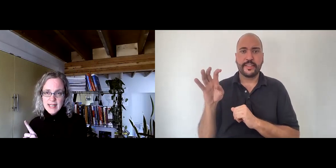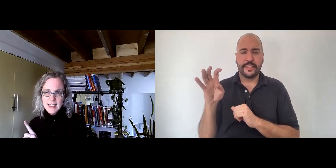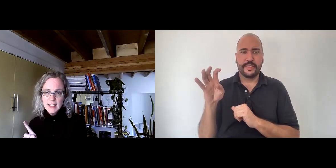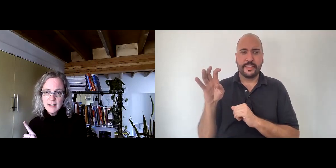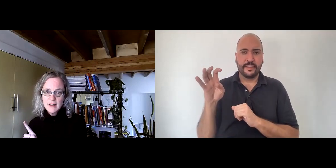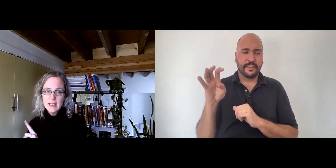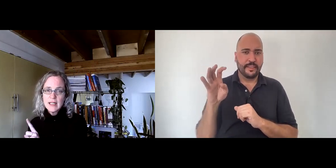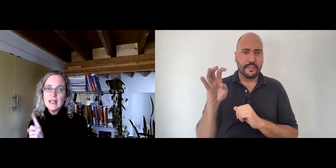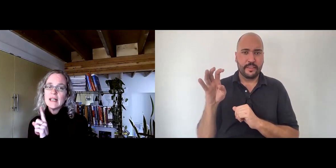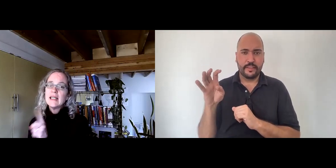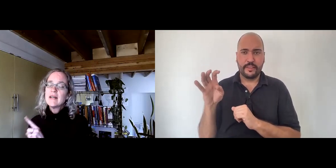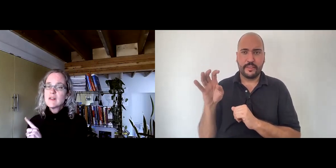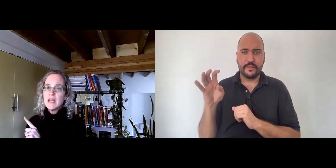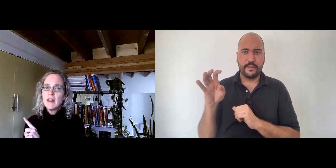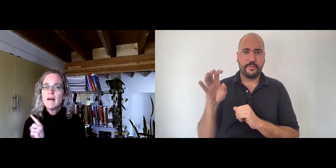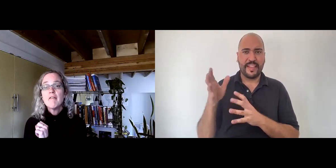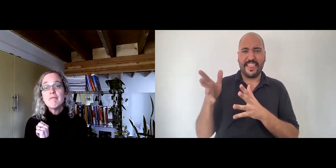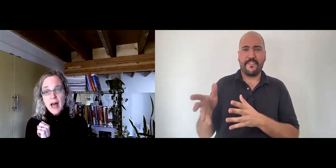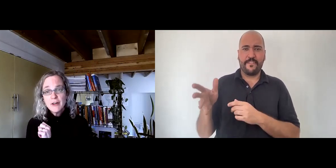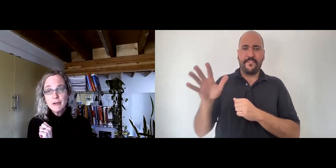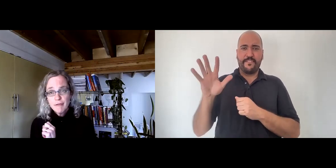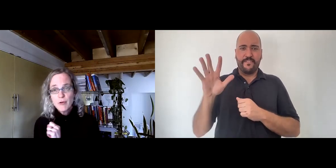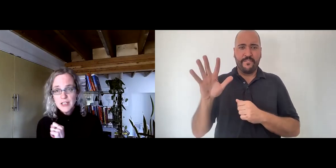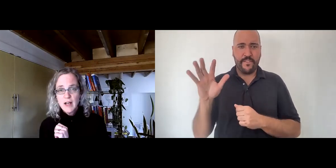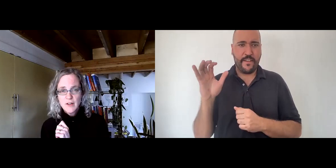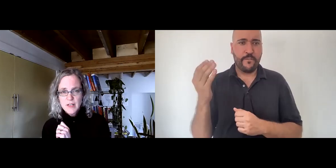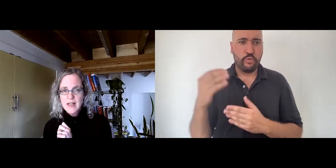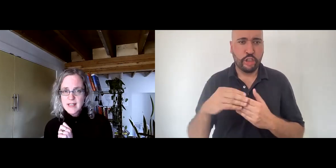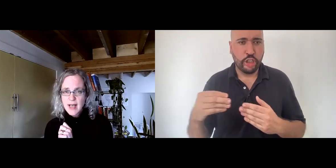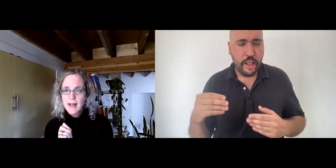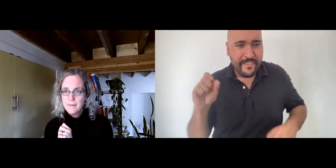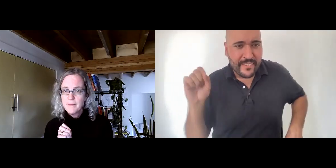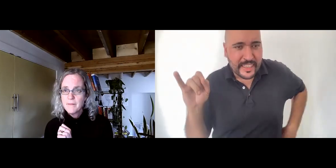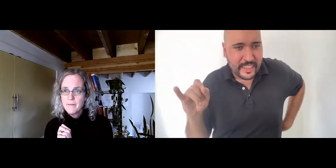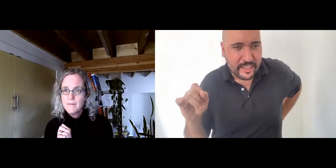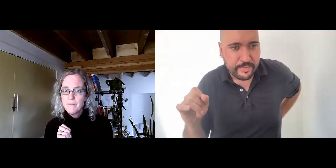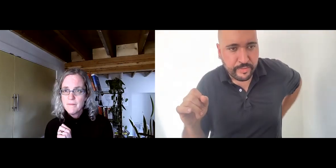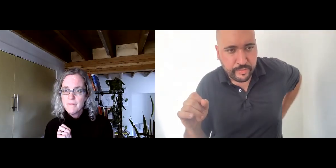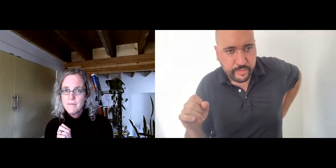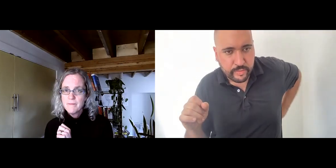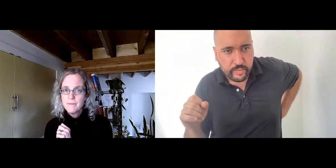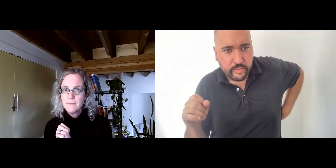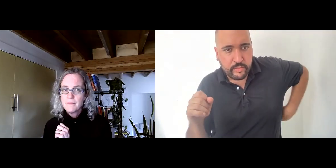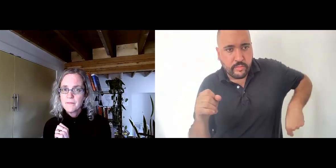Gives me $514 of SSI.